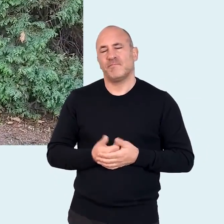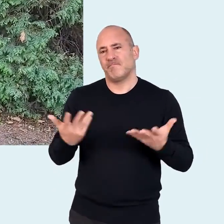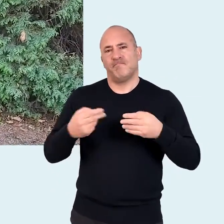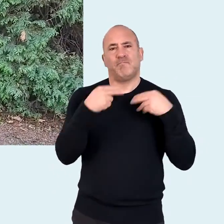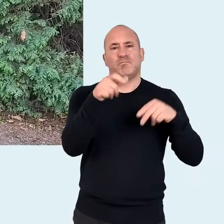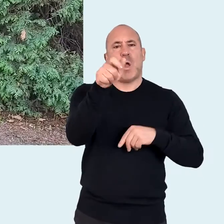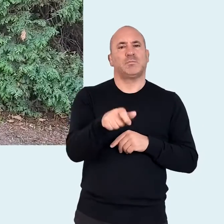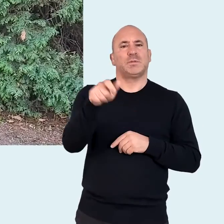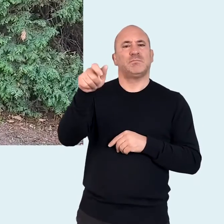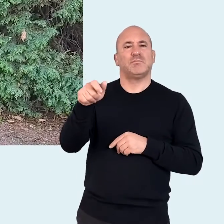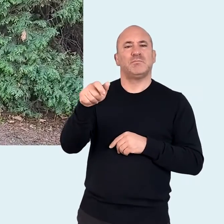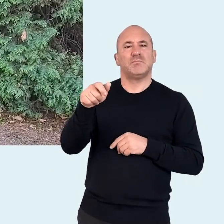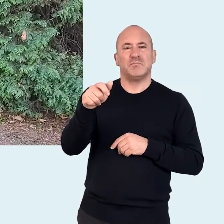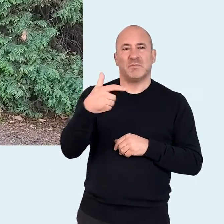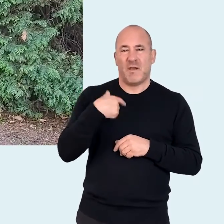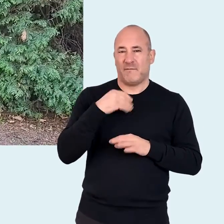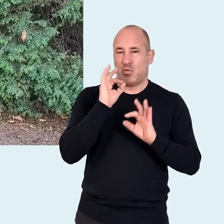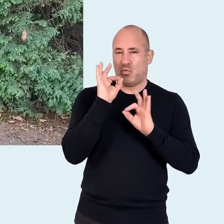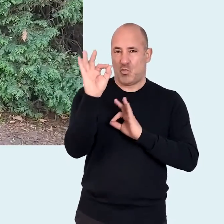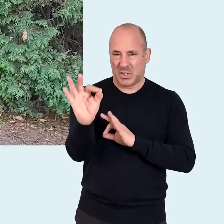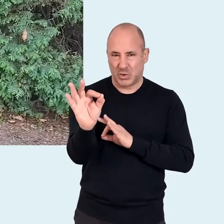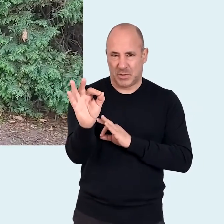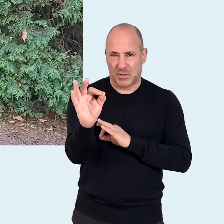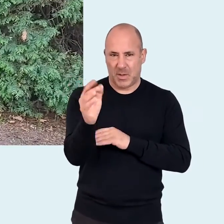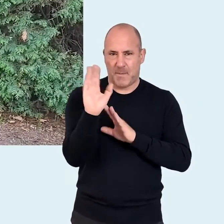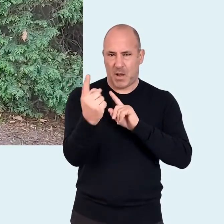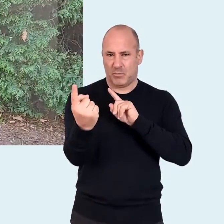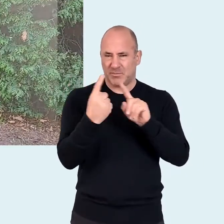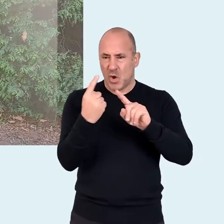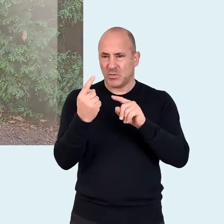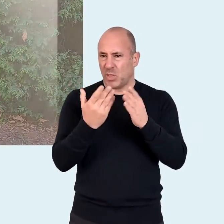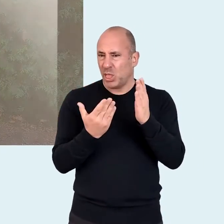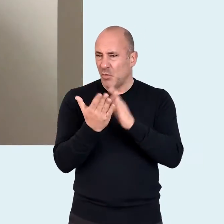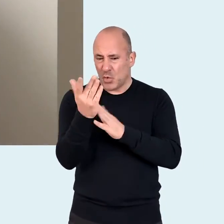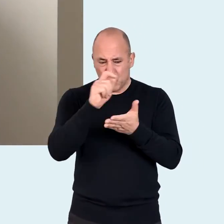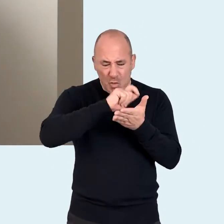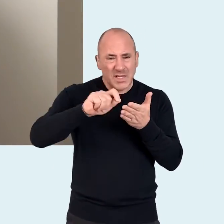be written individual feedback. So dancers are given specific questions in which to respond